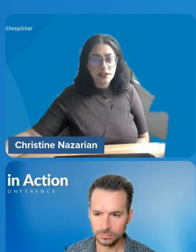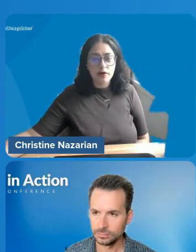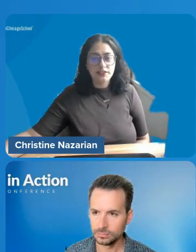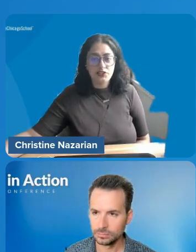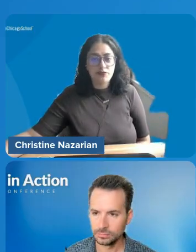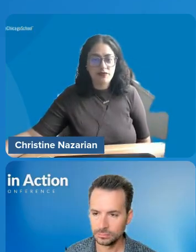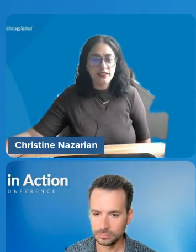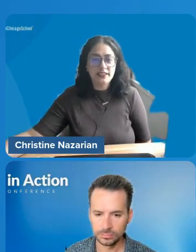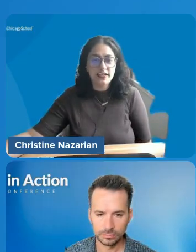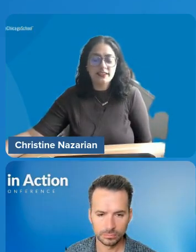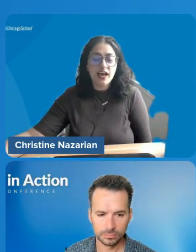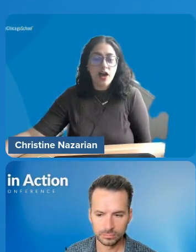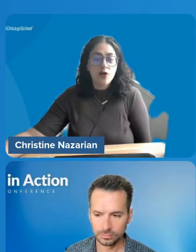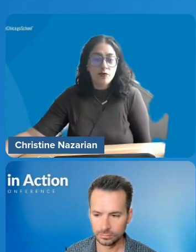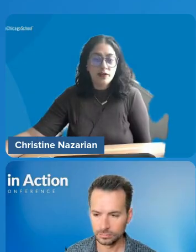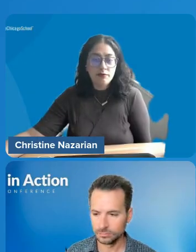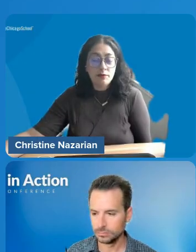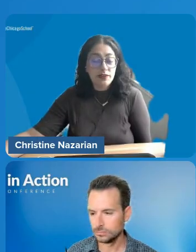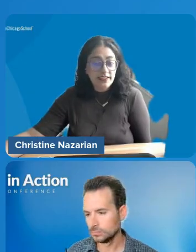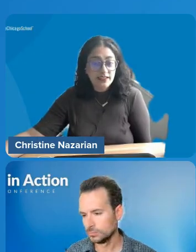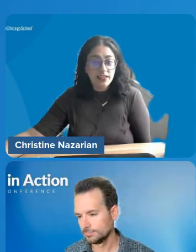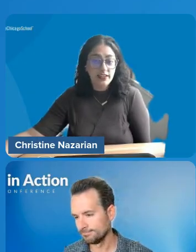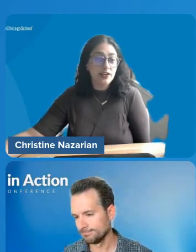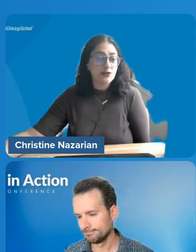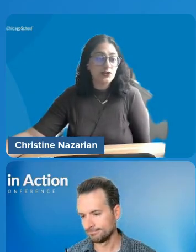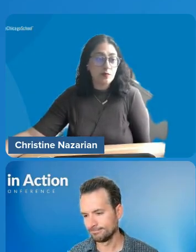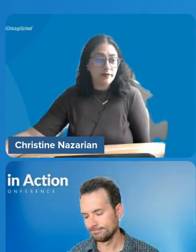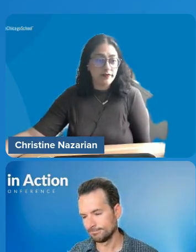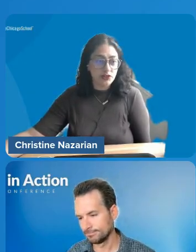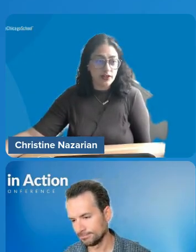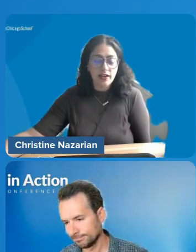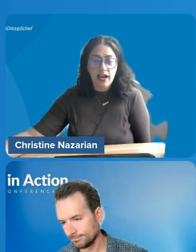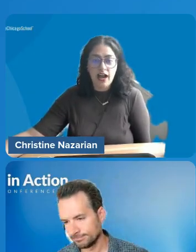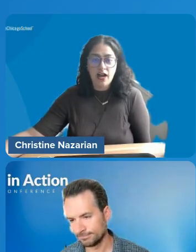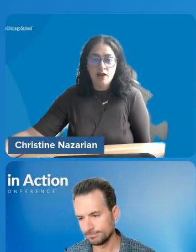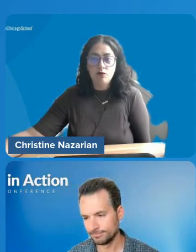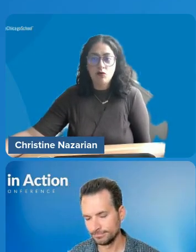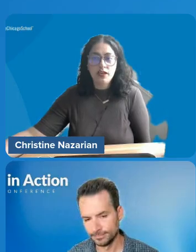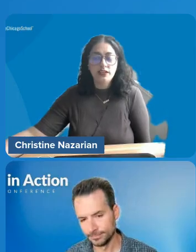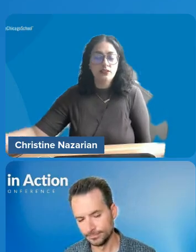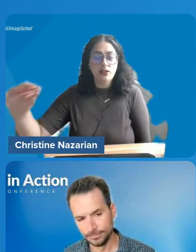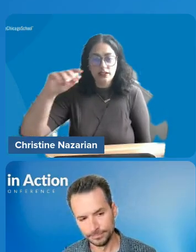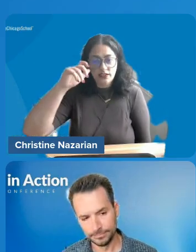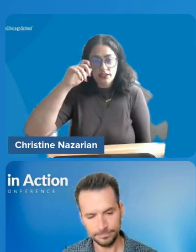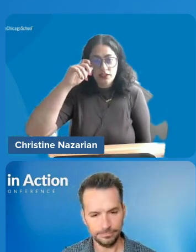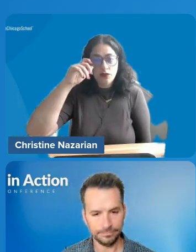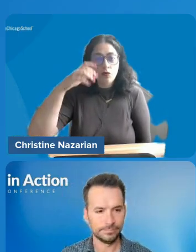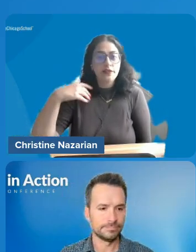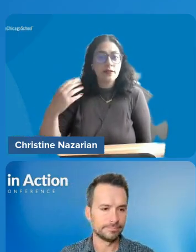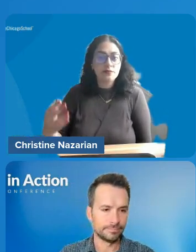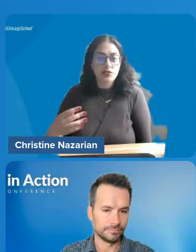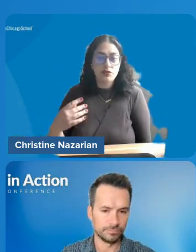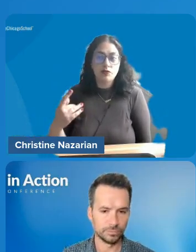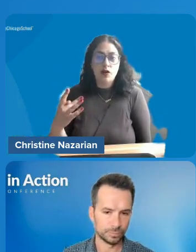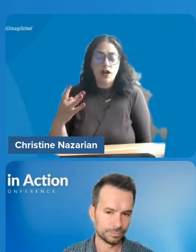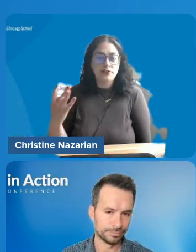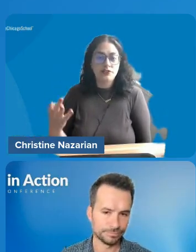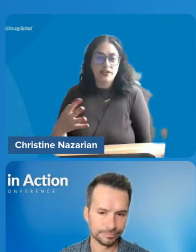going to fit is really replacing clinical supervision. We still want them to understand the